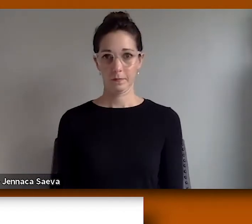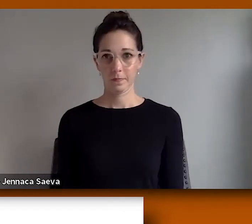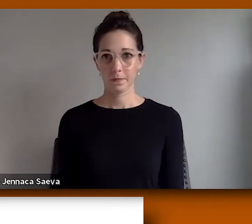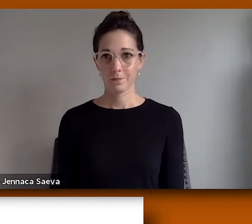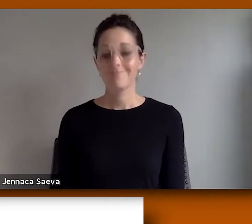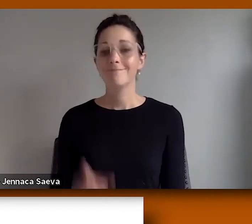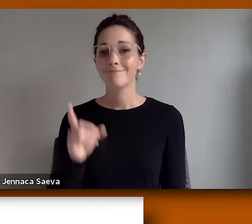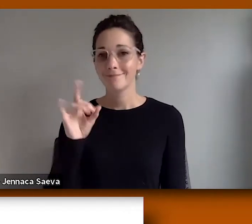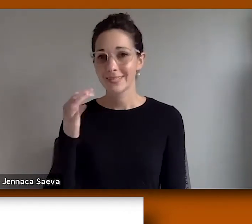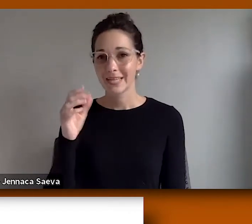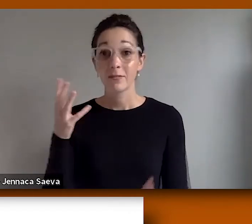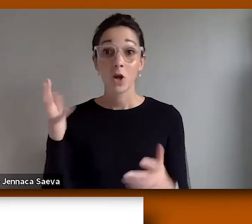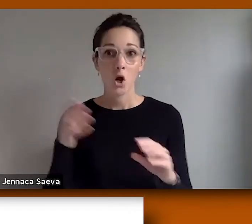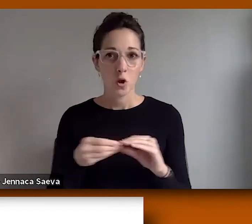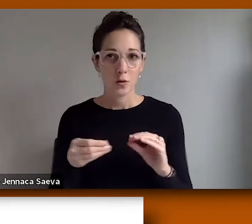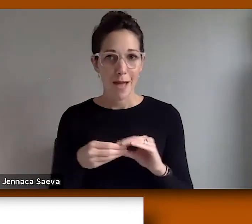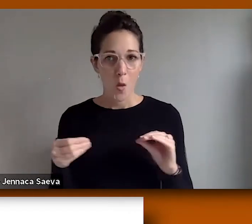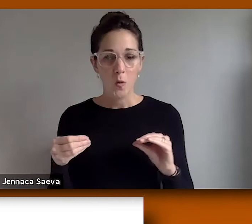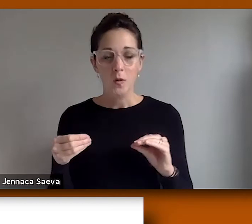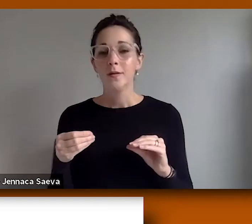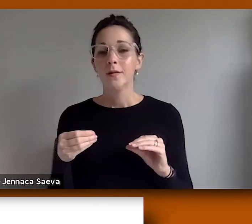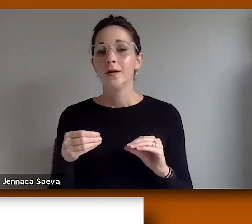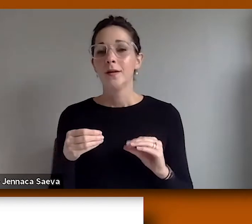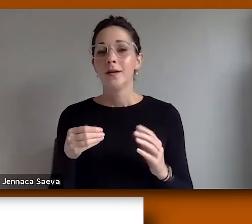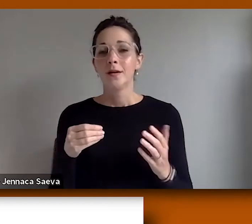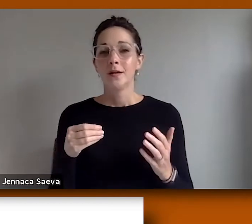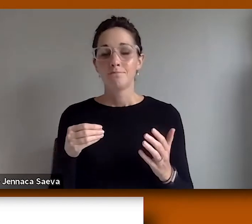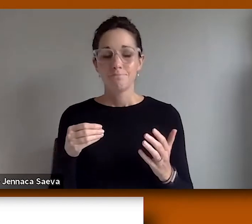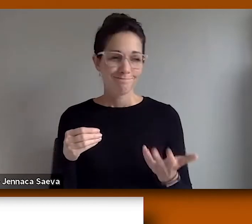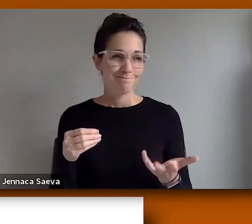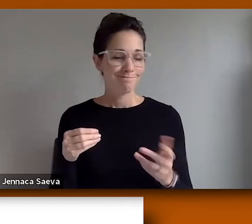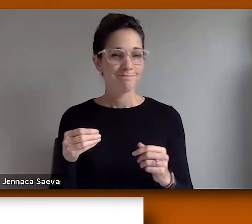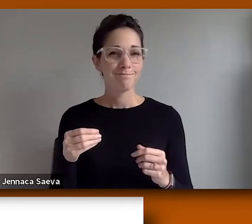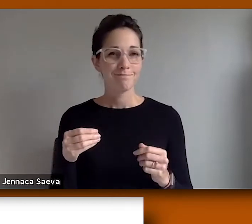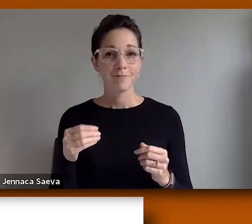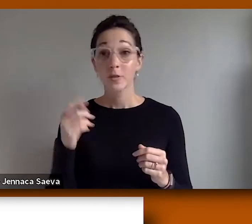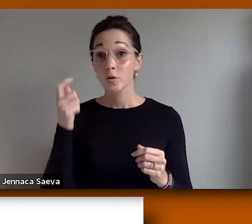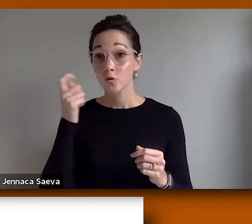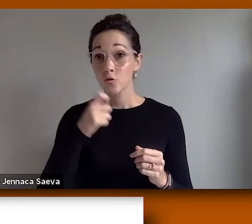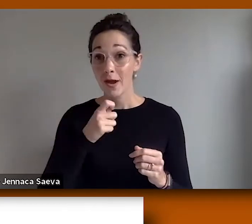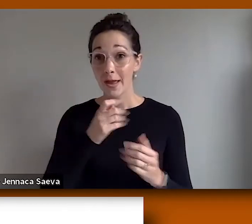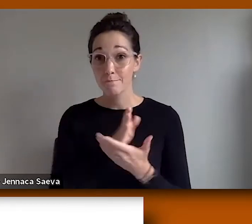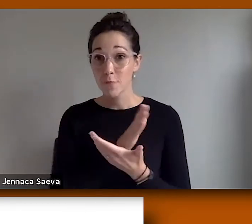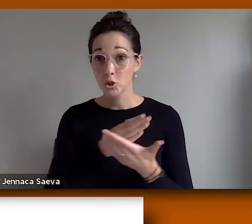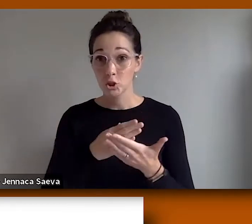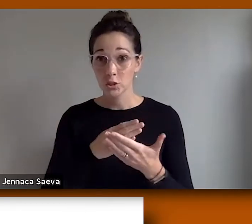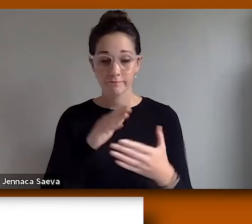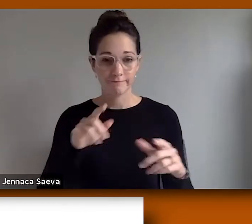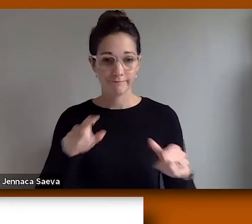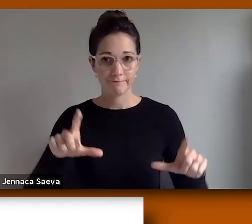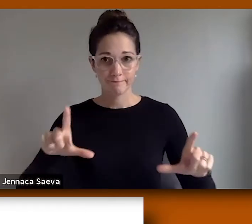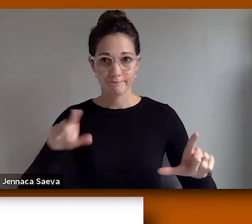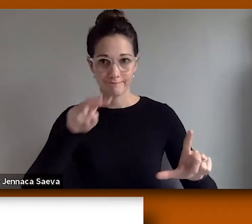And as David mentioned before, when we're looking at the grants budget,